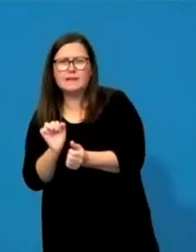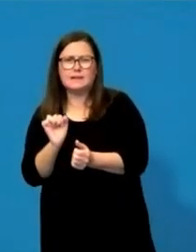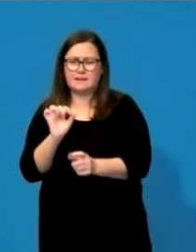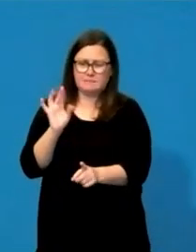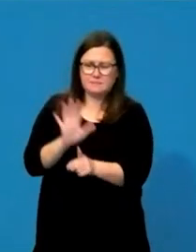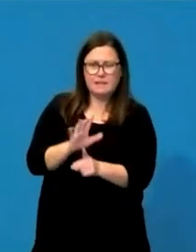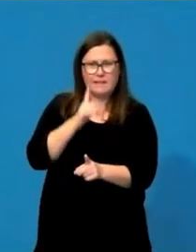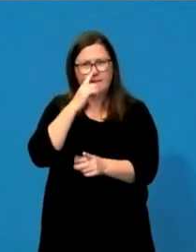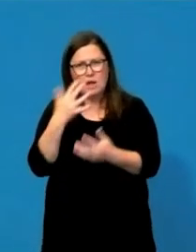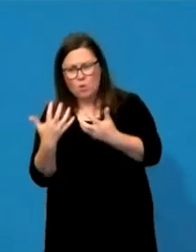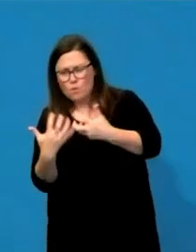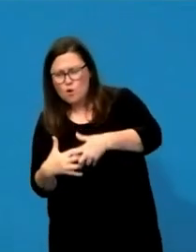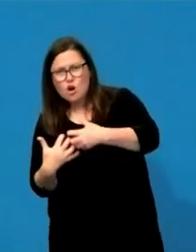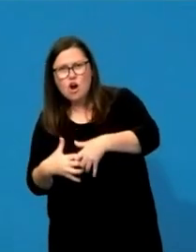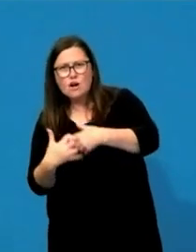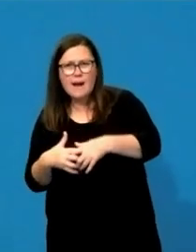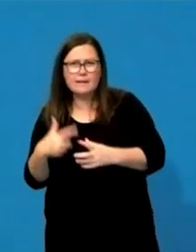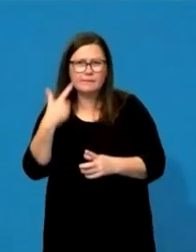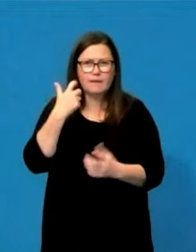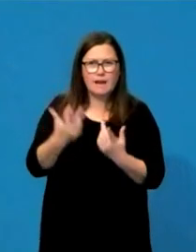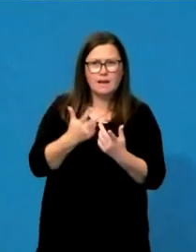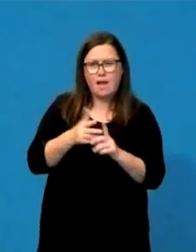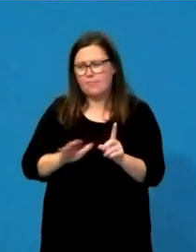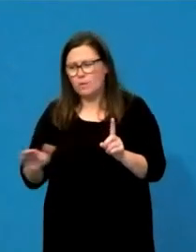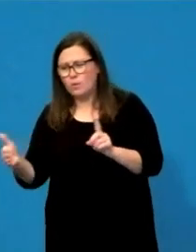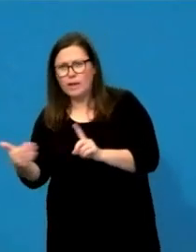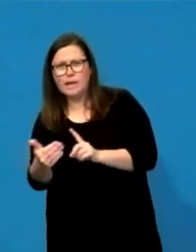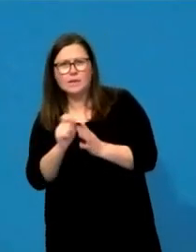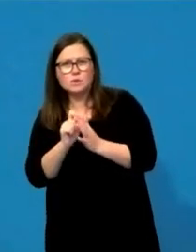and how to unstuck it, and he finds another way around the obvious.